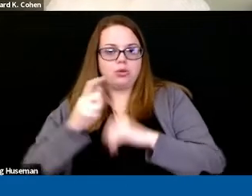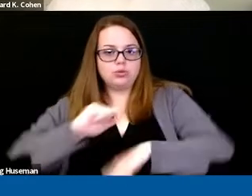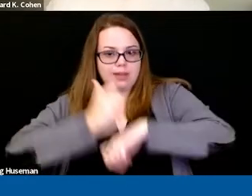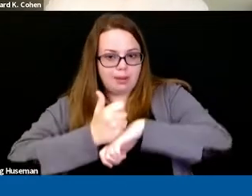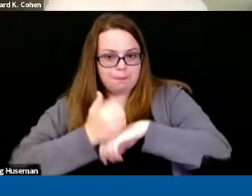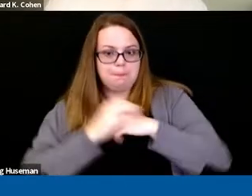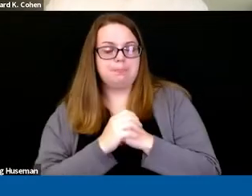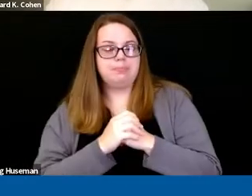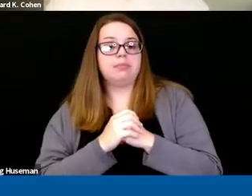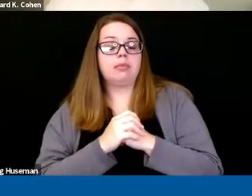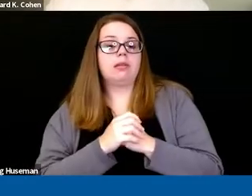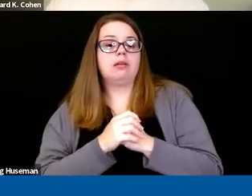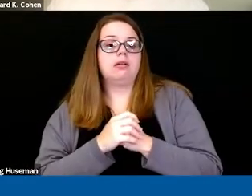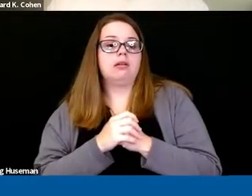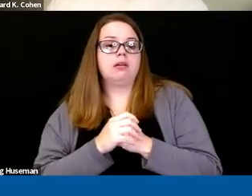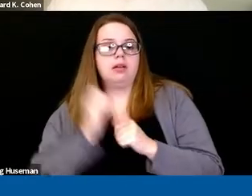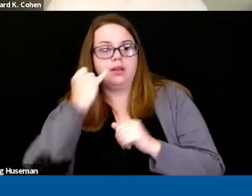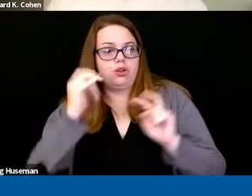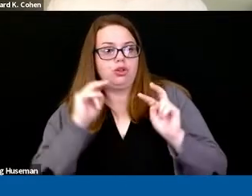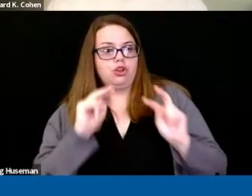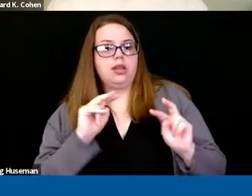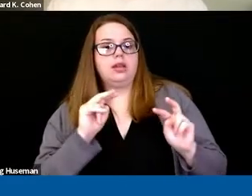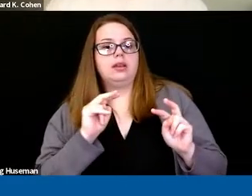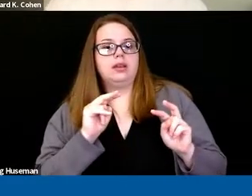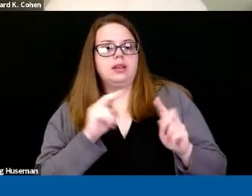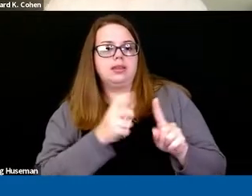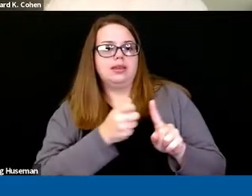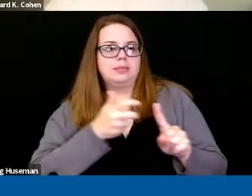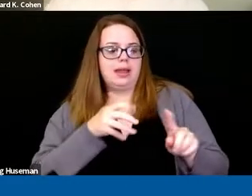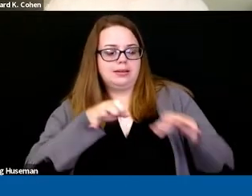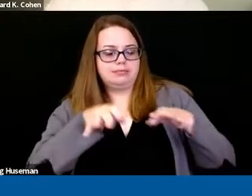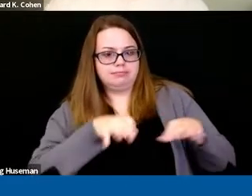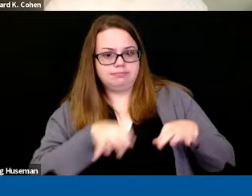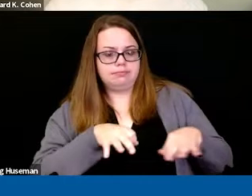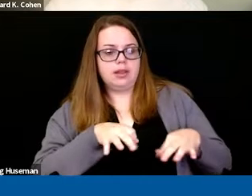Looking at aria-expanded on the screen as an example of definitions for a state or property,